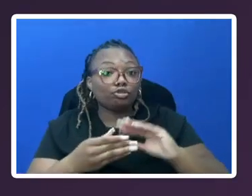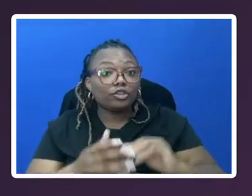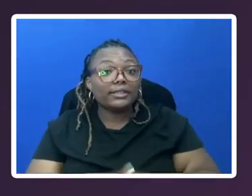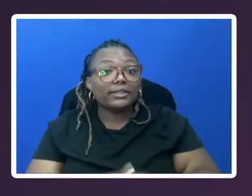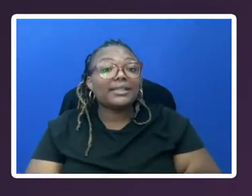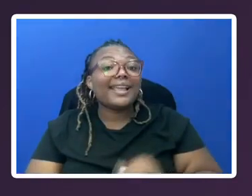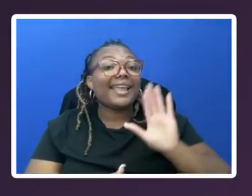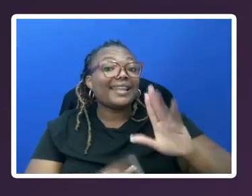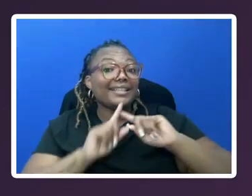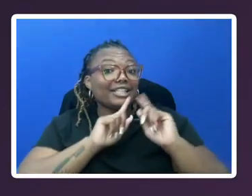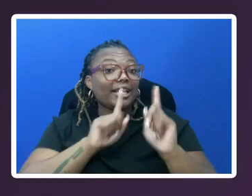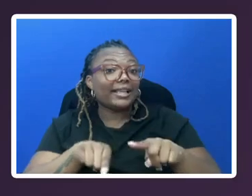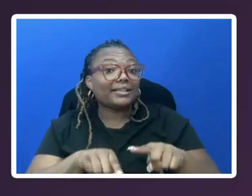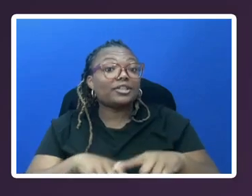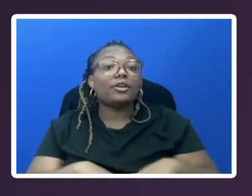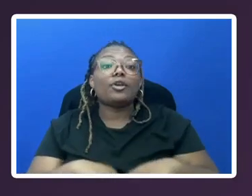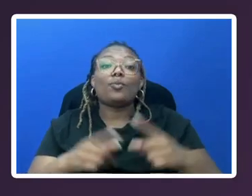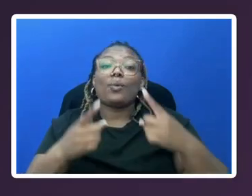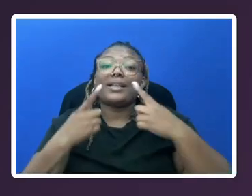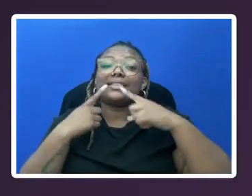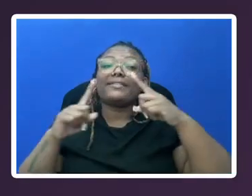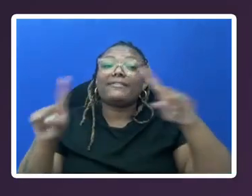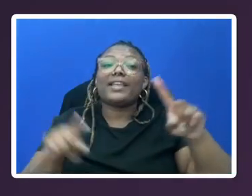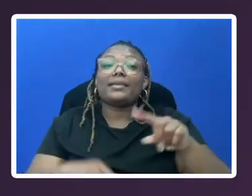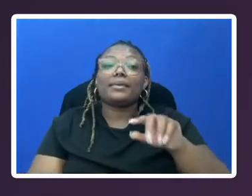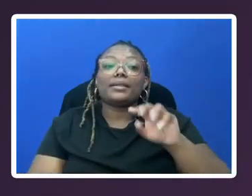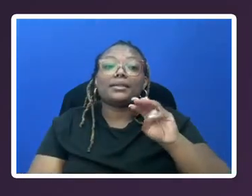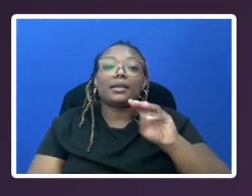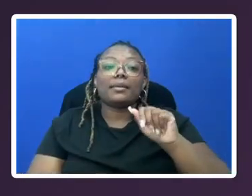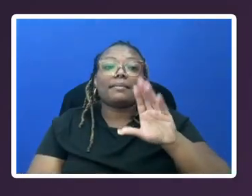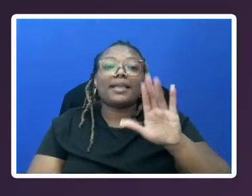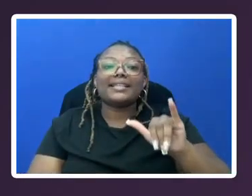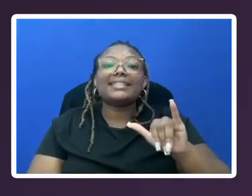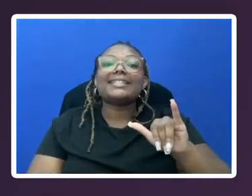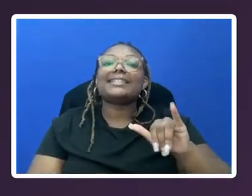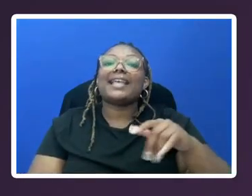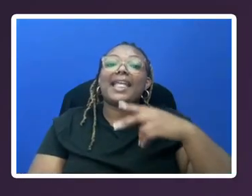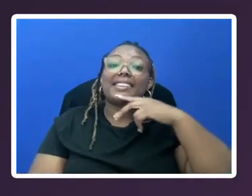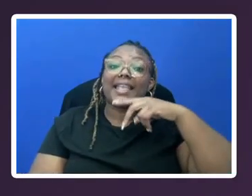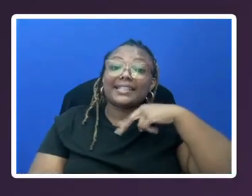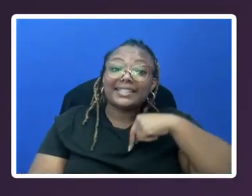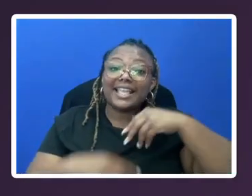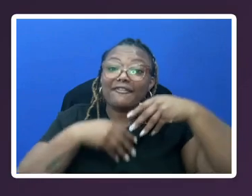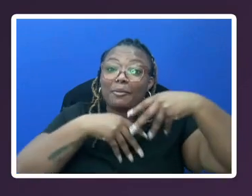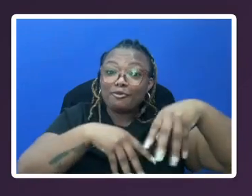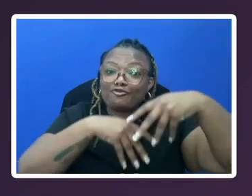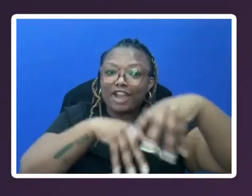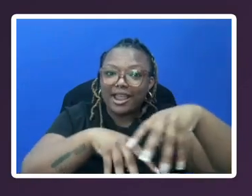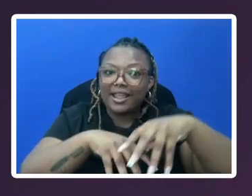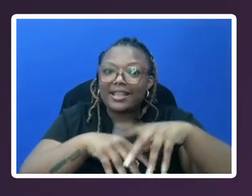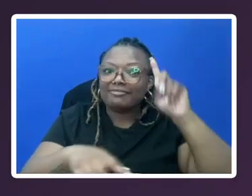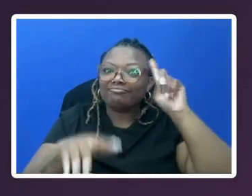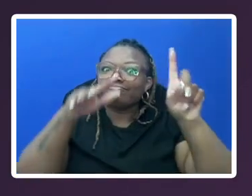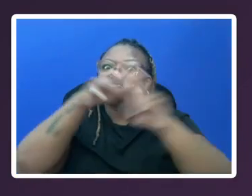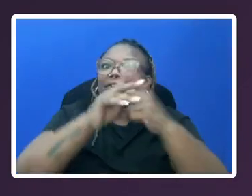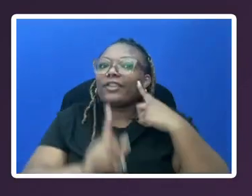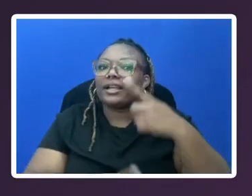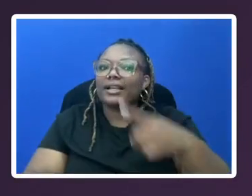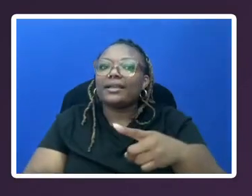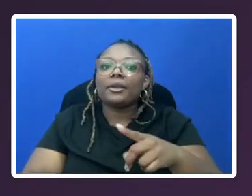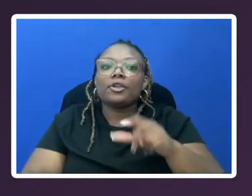iconic Macy's Day Thanksgiving Parade, which you don't have to be from New York to know how iconic